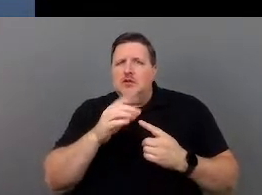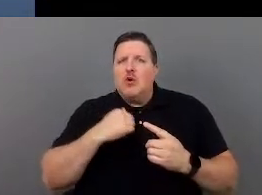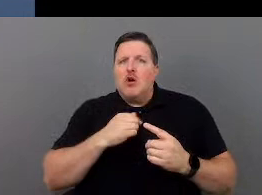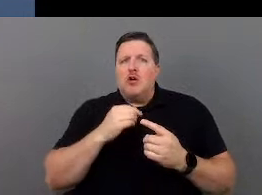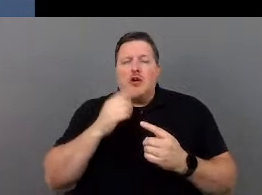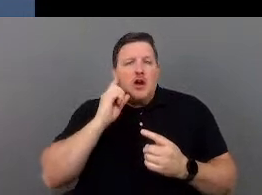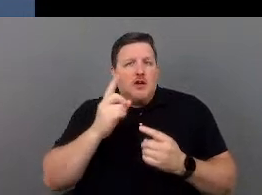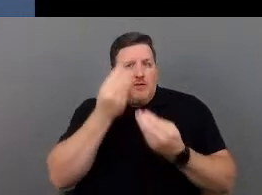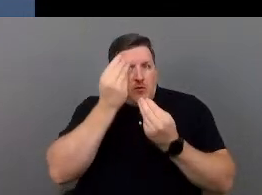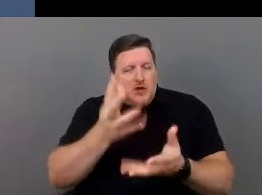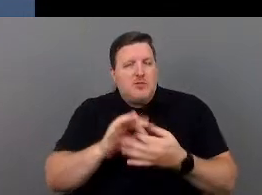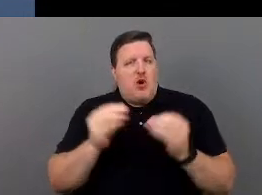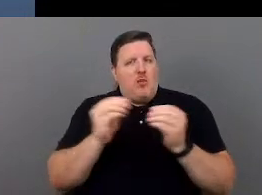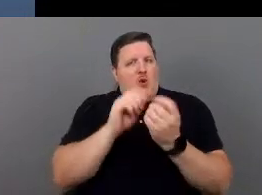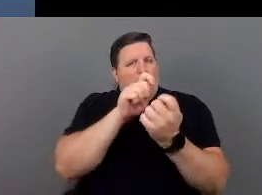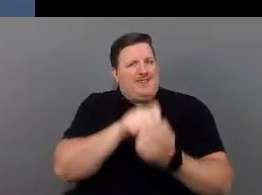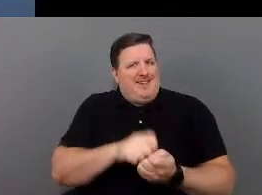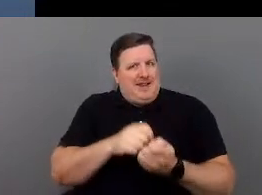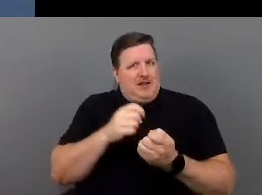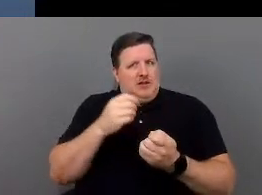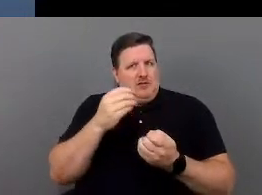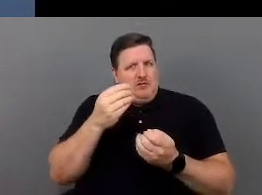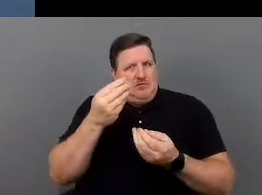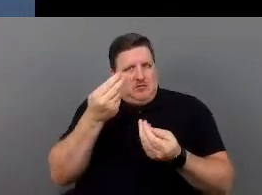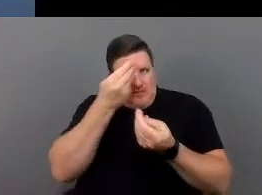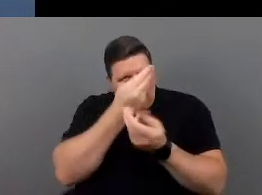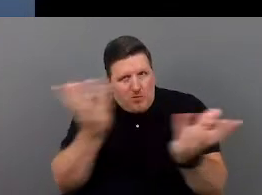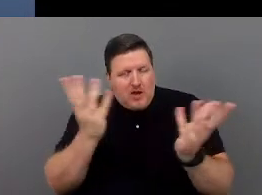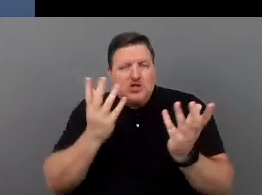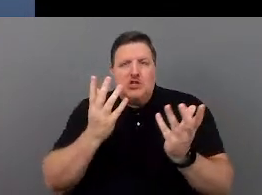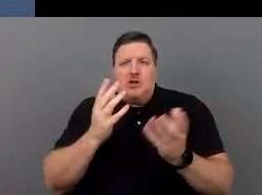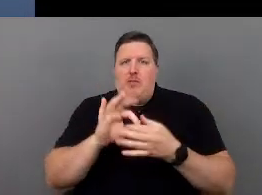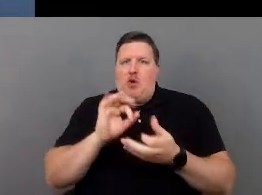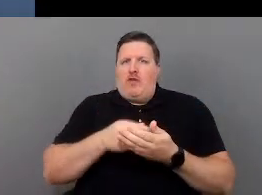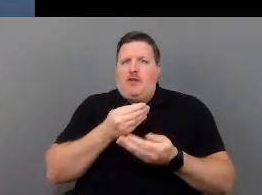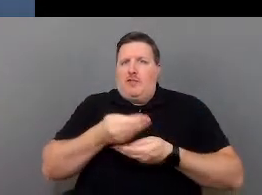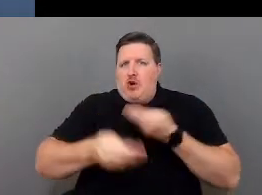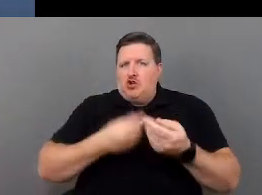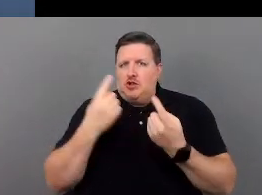BEEN GIVEN ABOUT THIS BUDGET SO FAR. CAN FIND MORE INFORMATION ABOUT DETAILED PRESENTATIONS THAT HAVE WELCOME, DIRECTOR KRUGER.